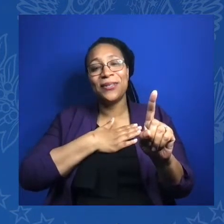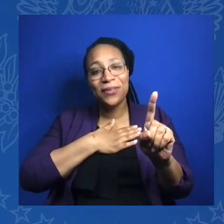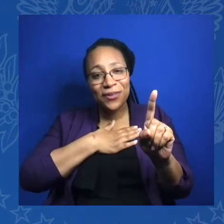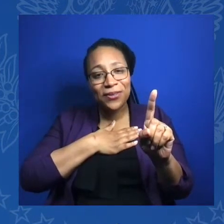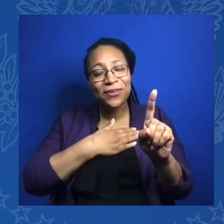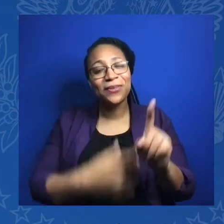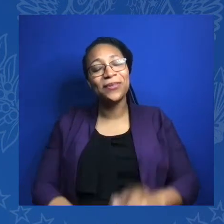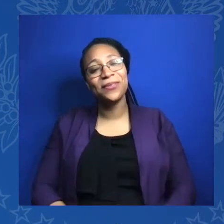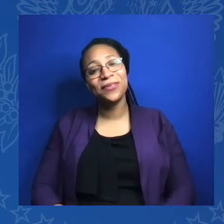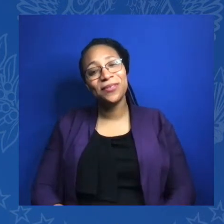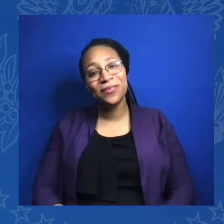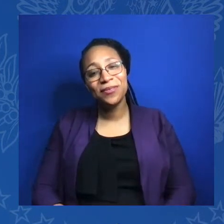Love you, Brittney.